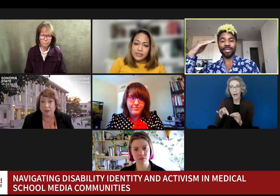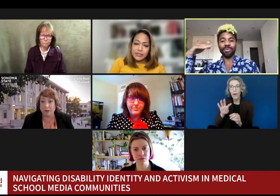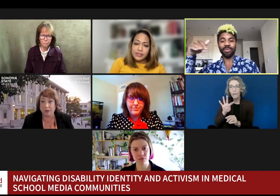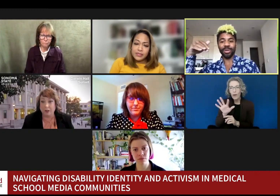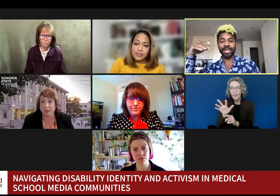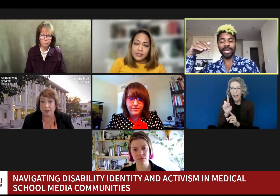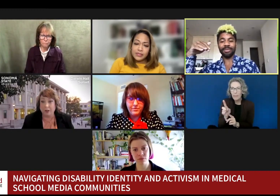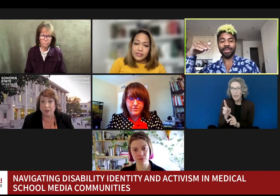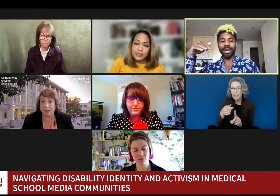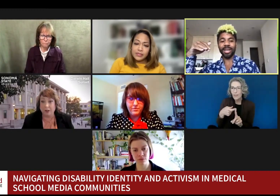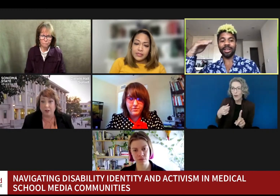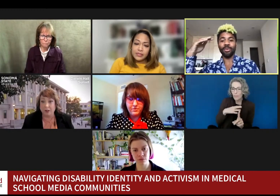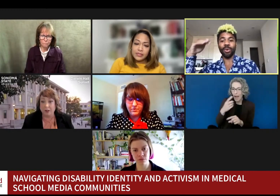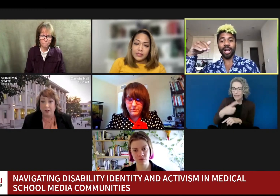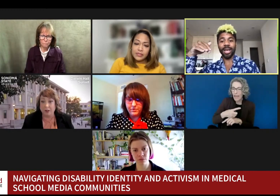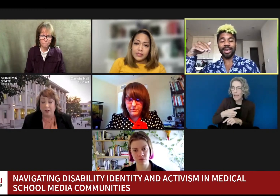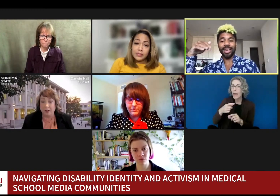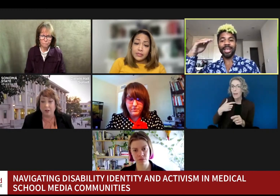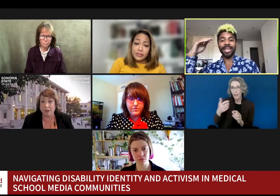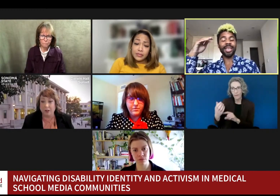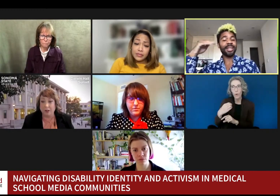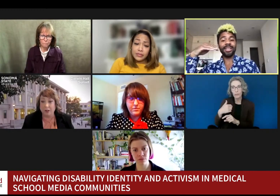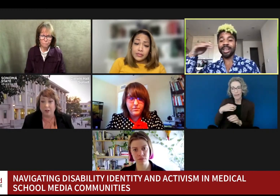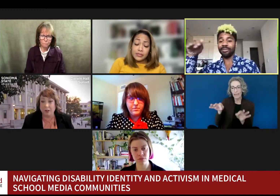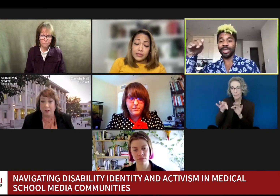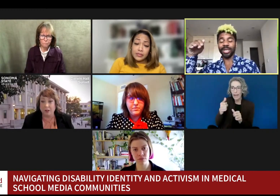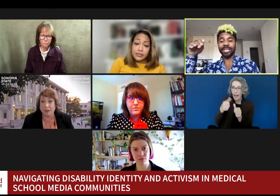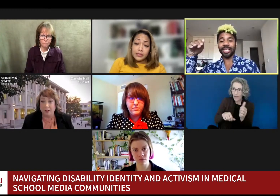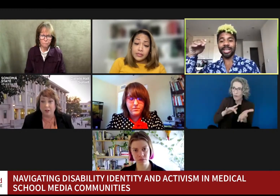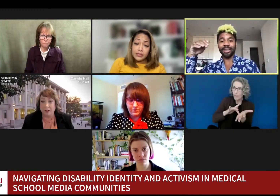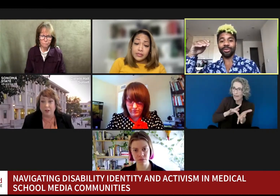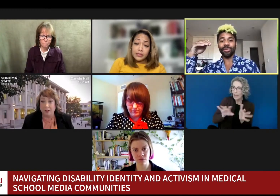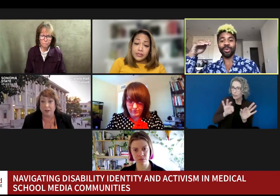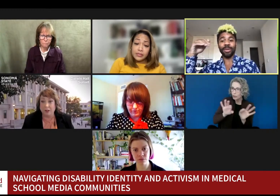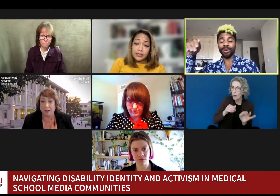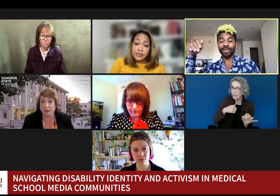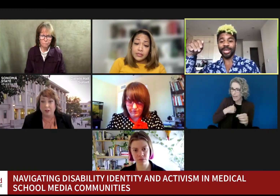choice I had made and why he had never done that to any other white person.